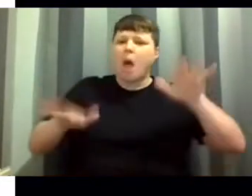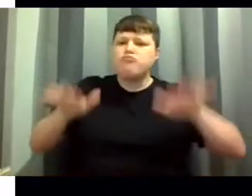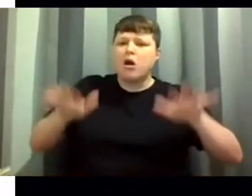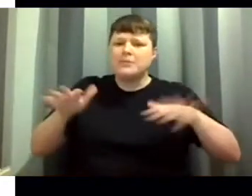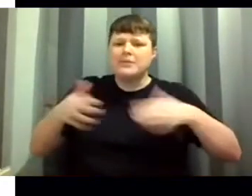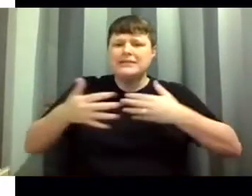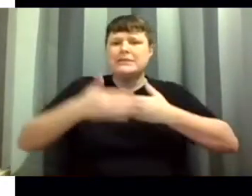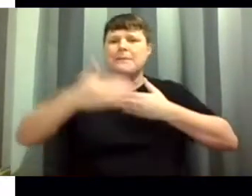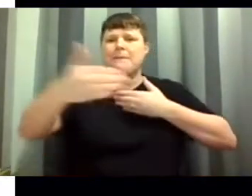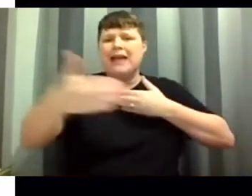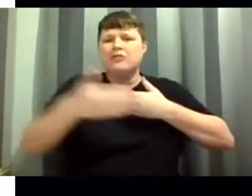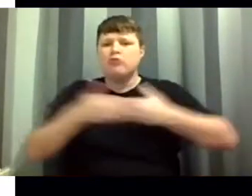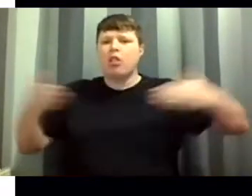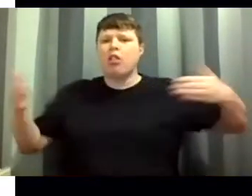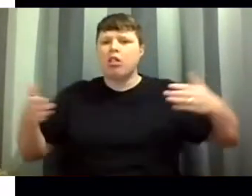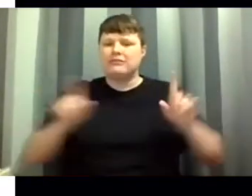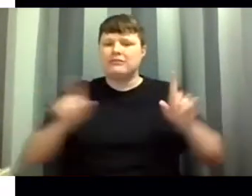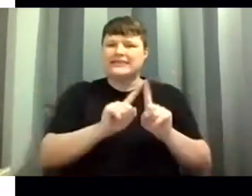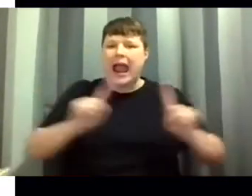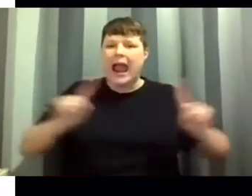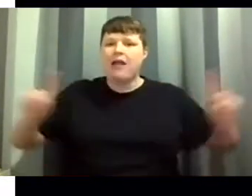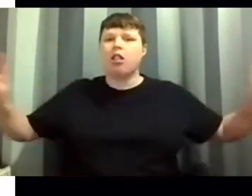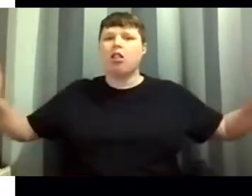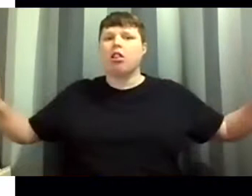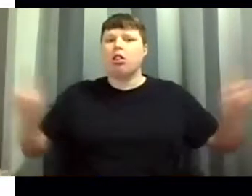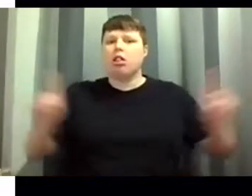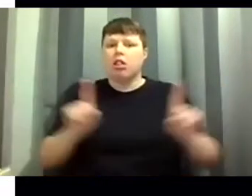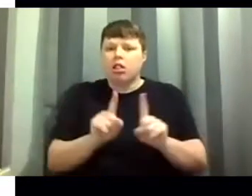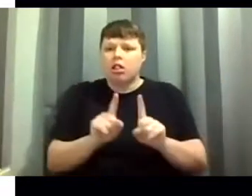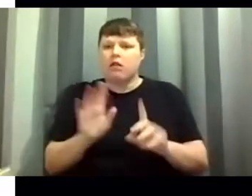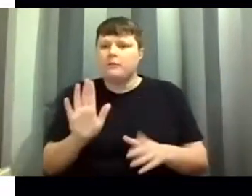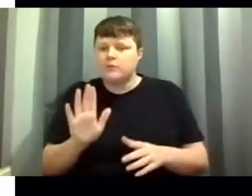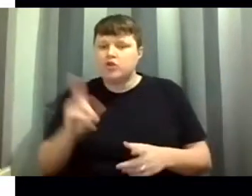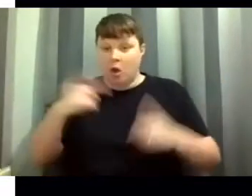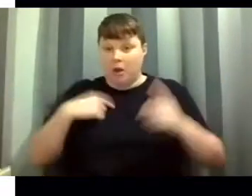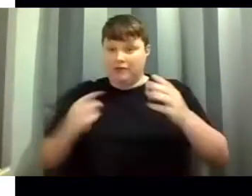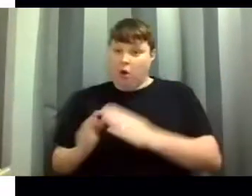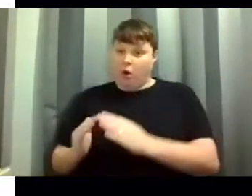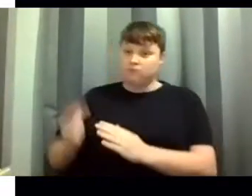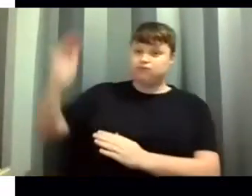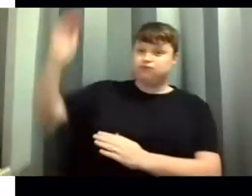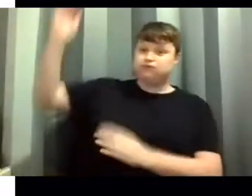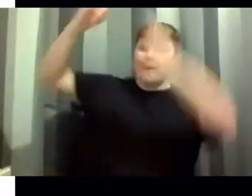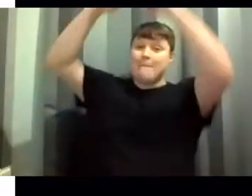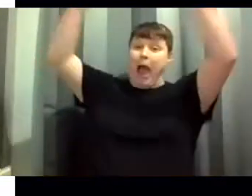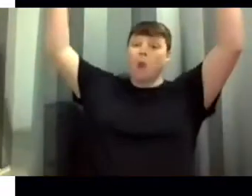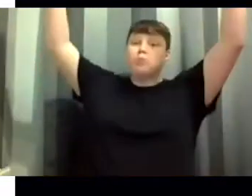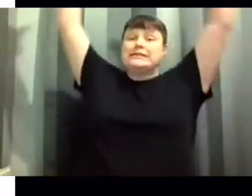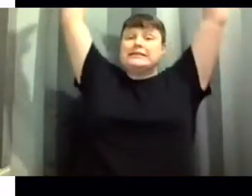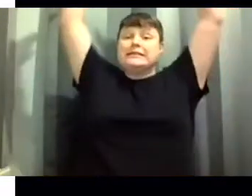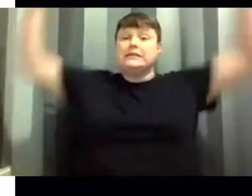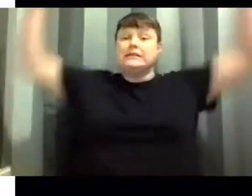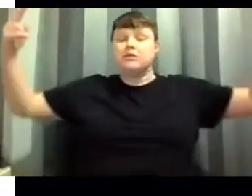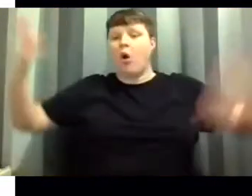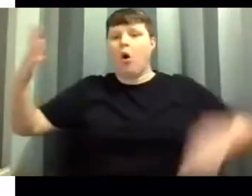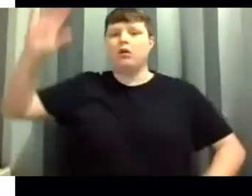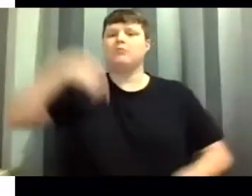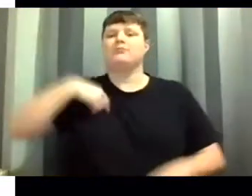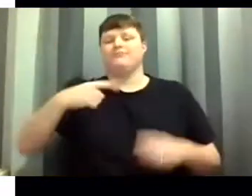the chemical to the scale of mountains. So we're representing sunlight and terrestrial radiation;